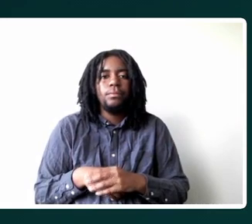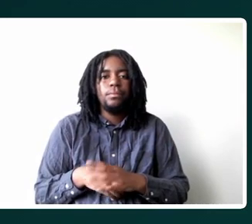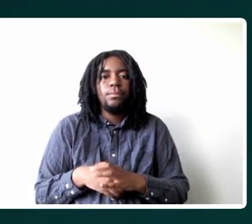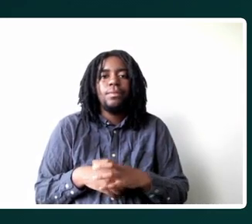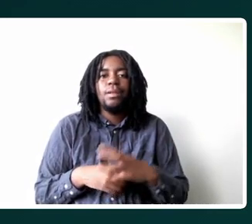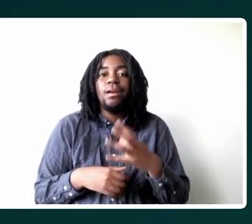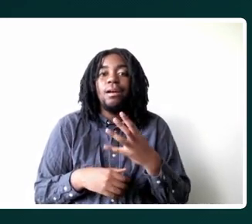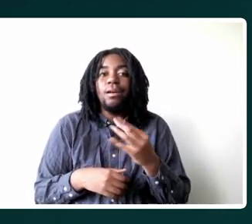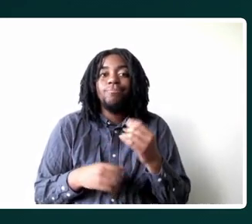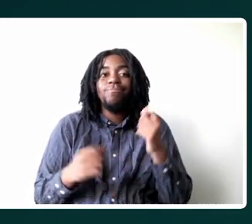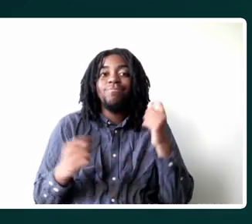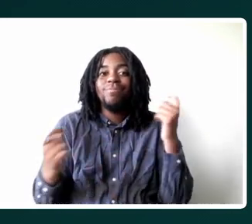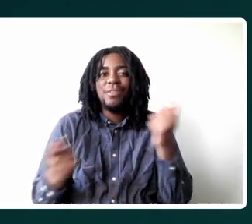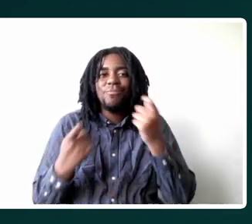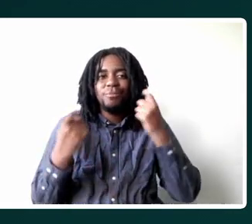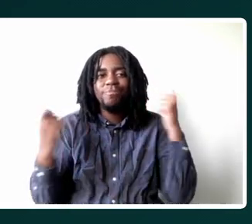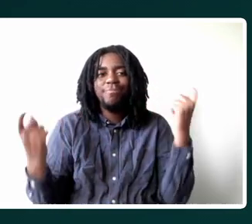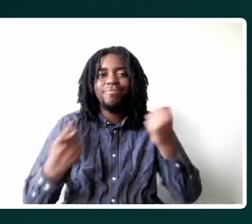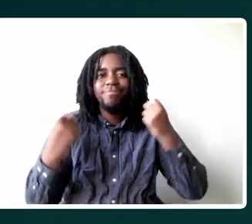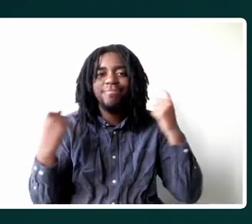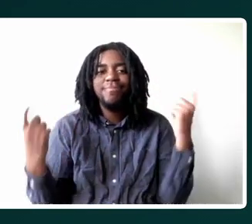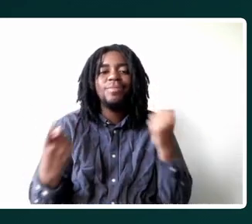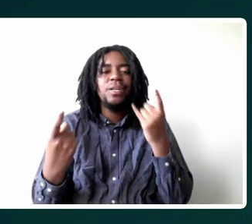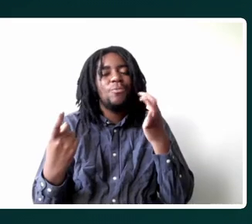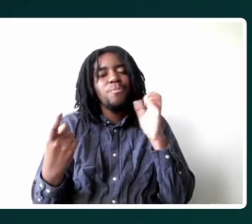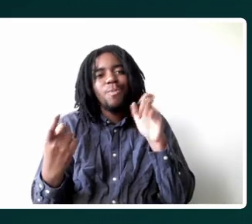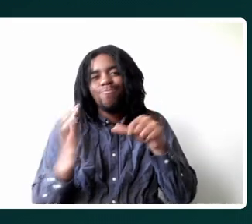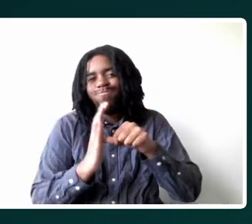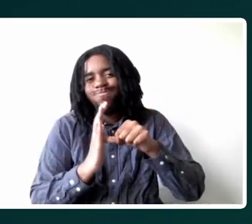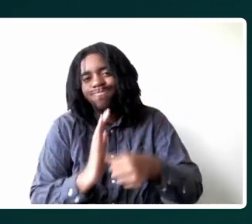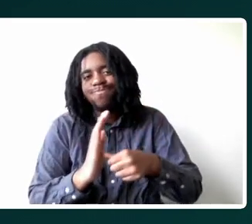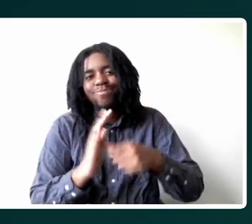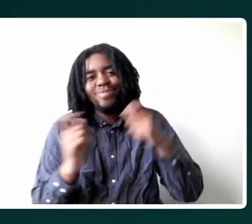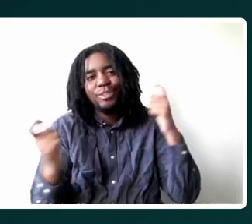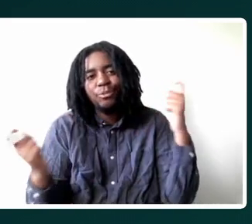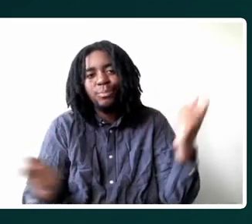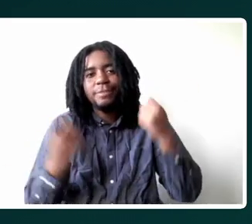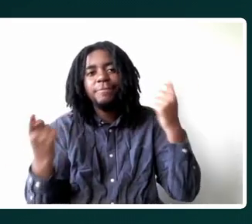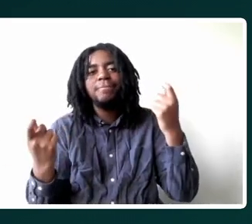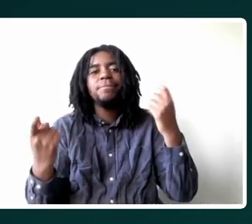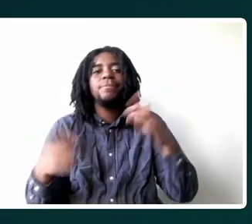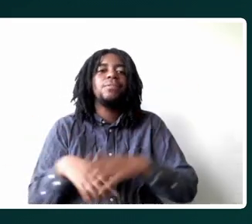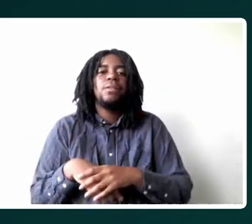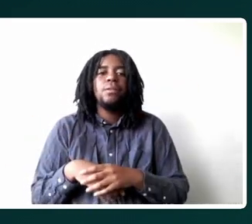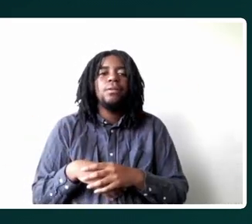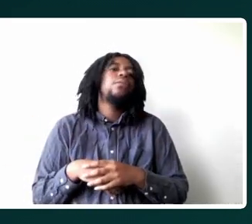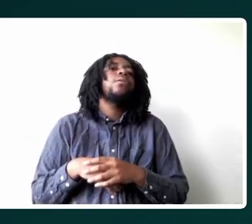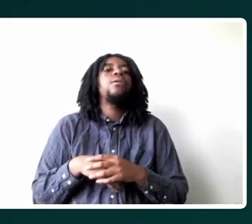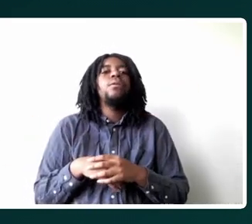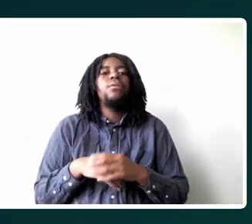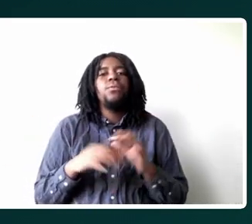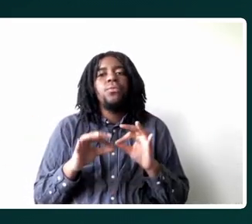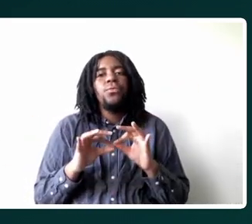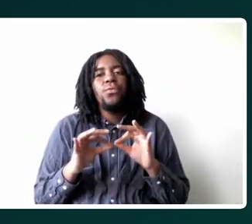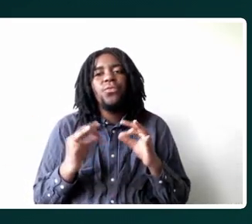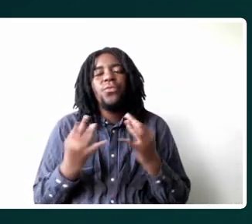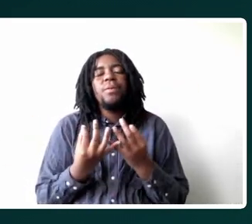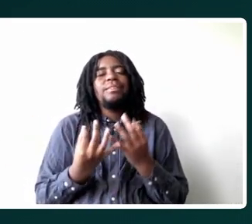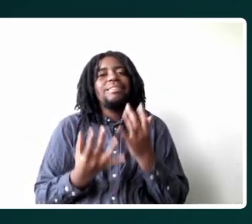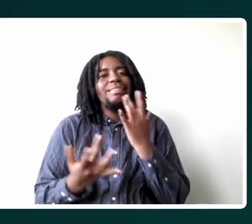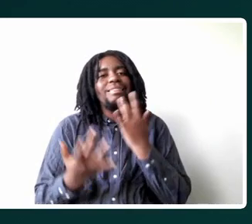can't -- we cannot emphasize that enough. Families need desperately to feel appreciated and seen. We